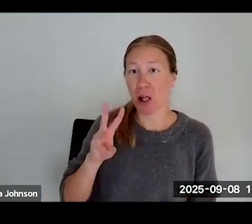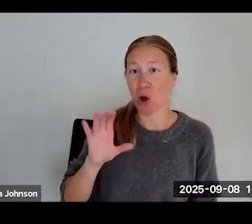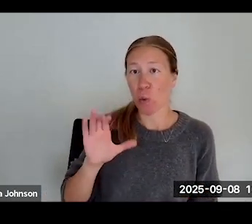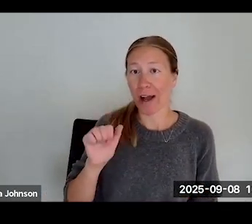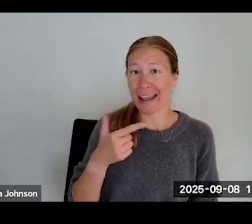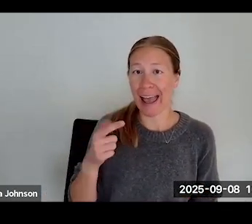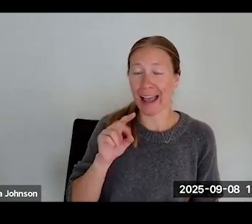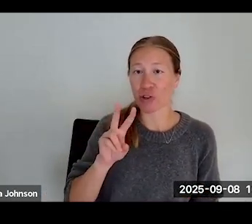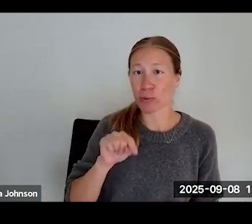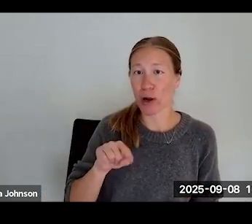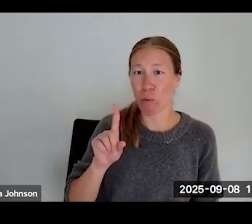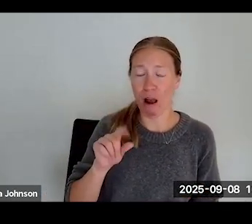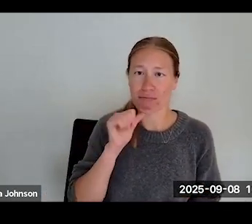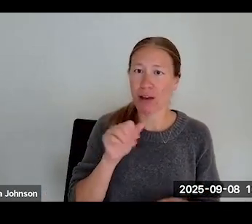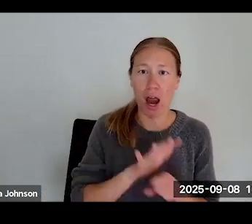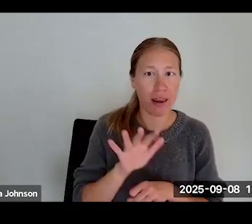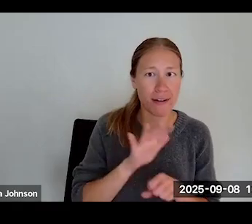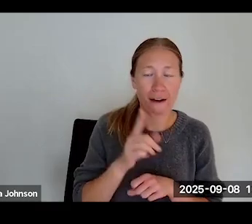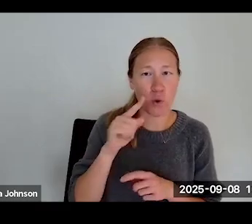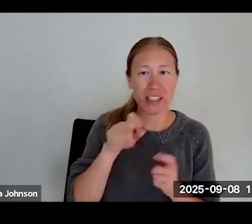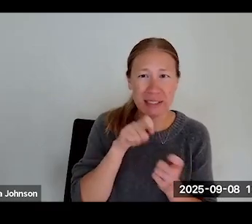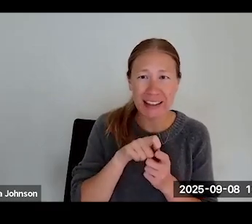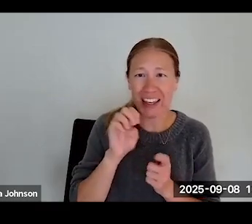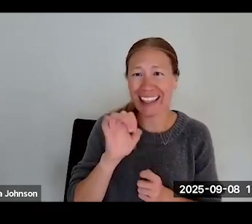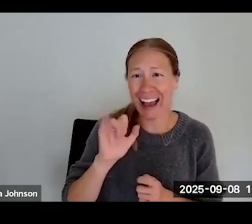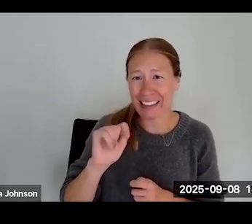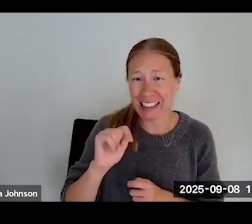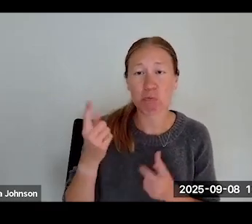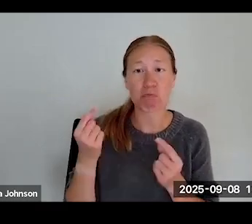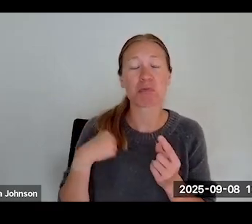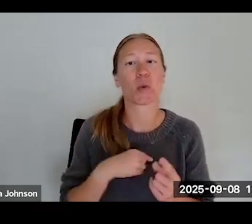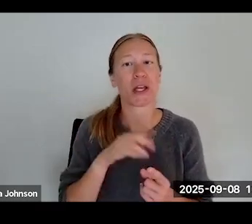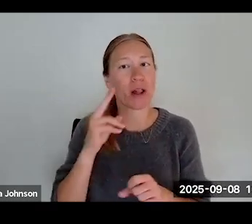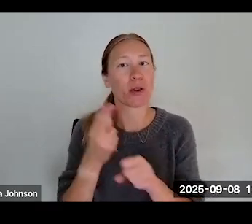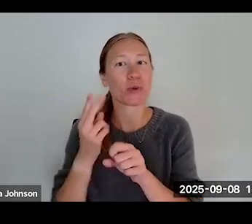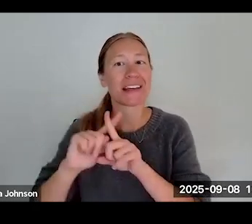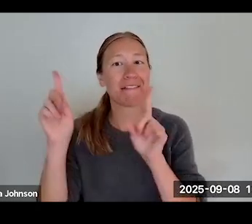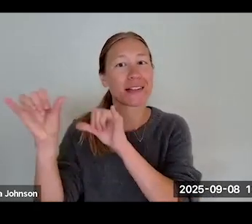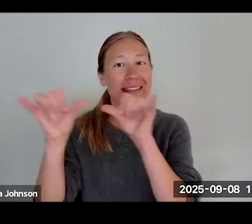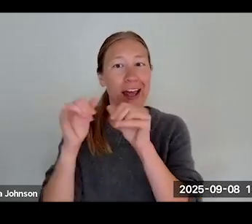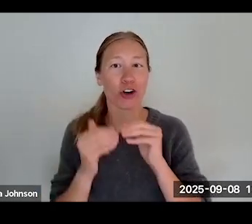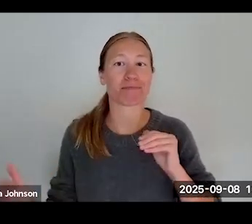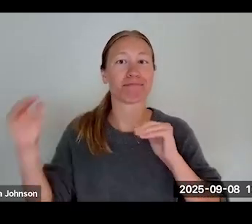for a specific type of information technology that you're working with, we can use a different standard. But again, reach out to us